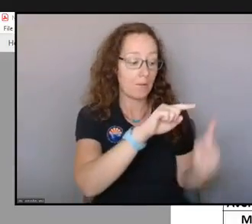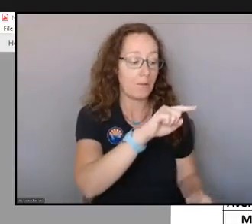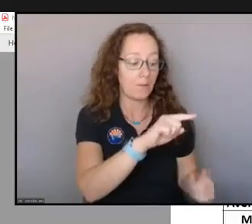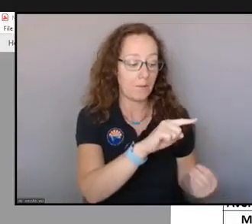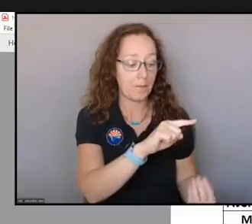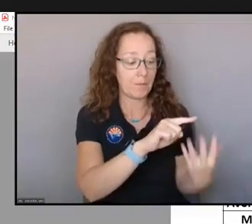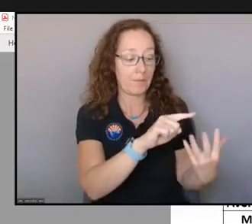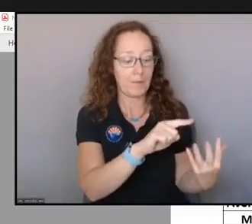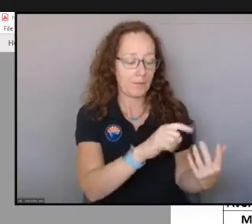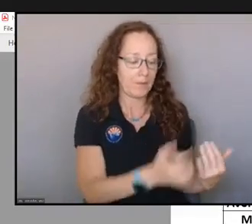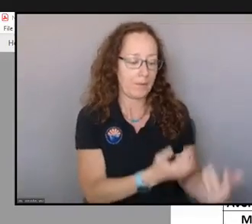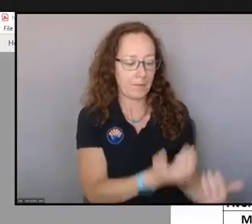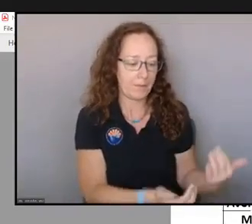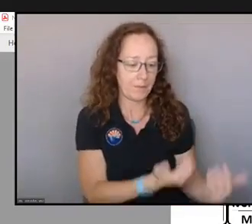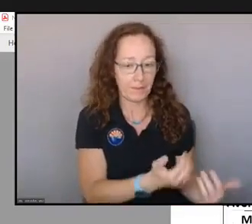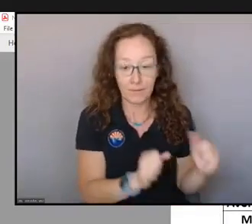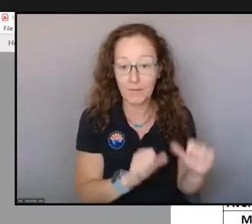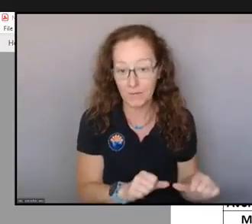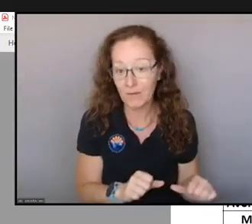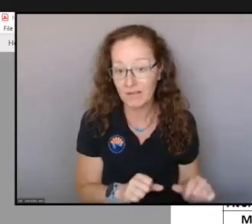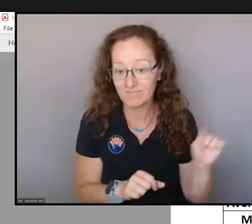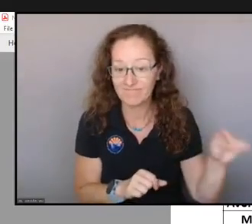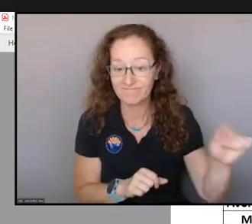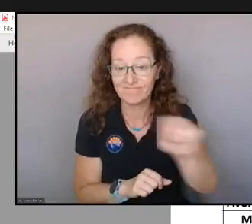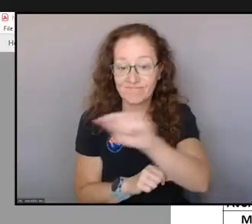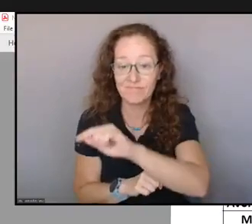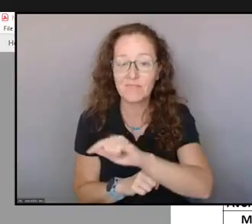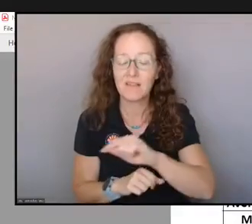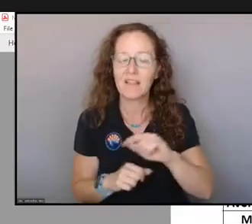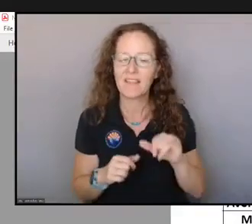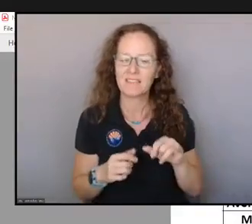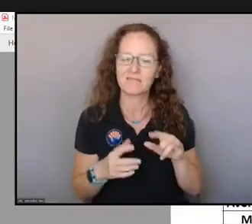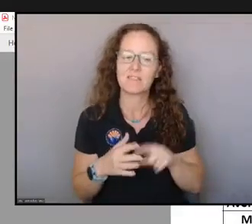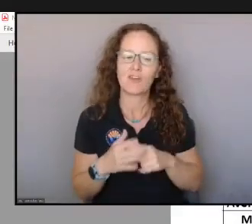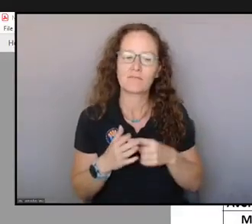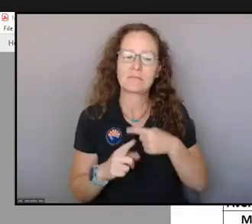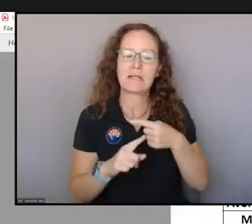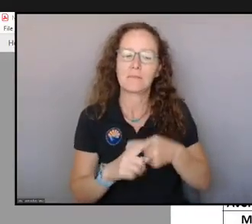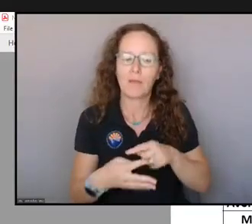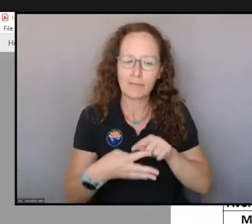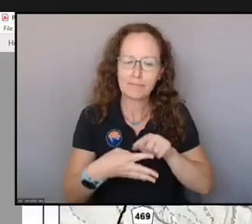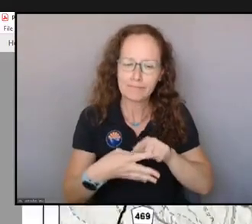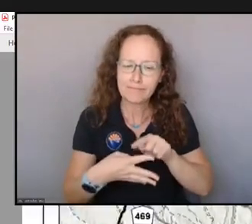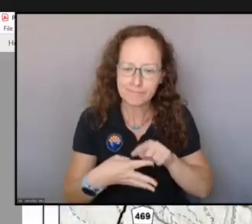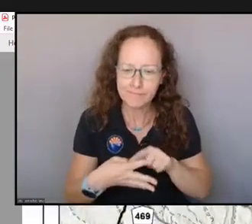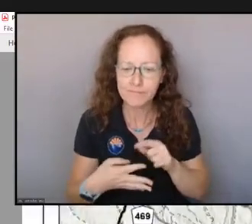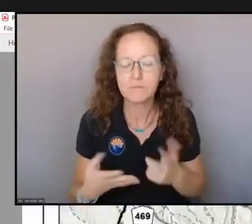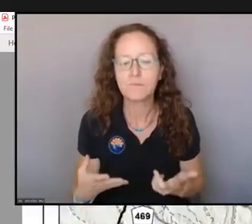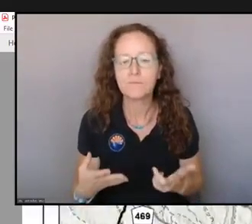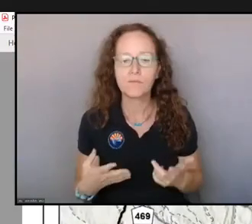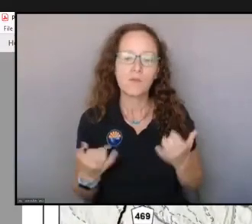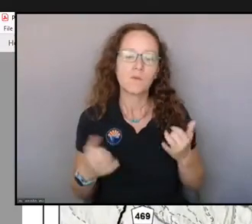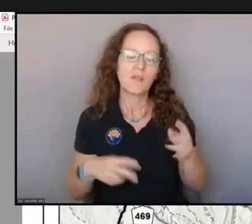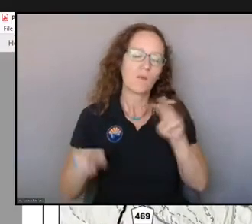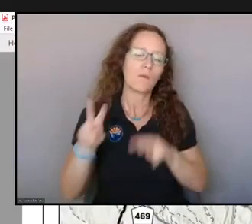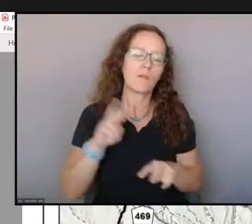THE FIRST OF THE MONTH OR SO. SO LET'S LOOK AT THE MAP AND SEE JUST WHAT I THINK WILL